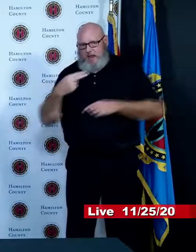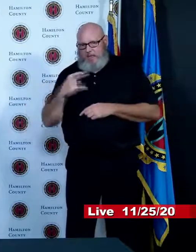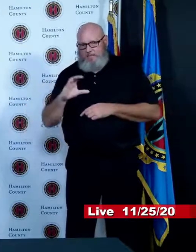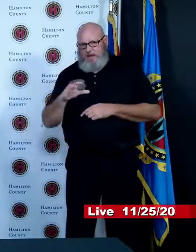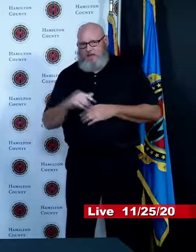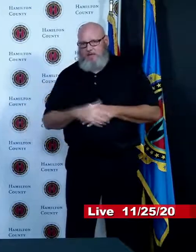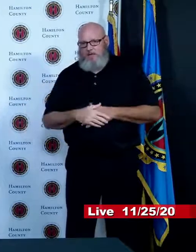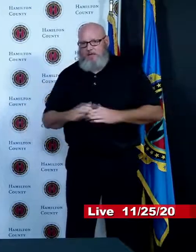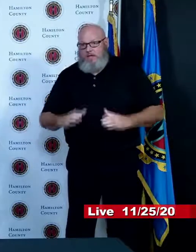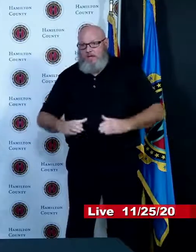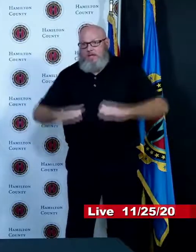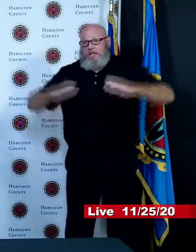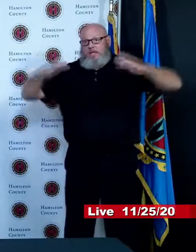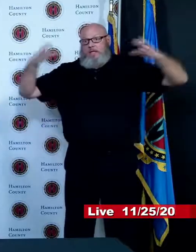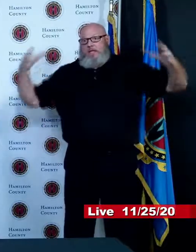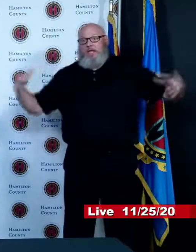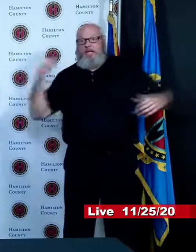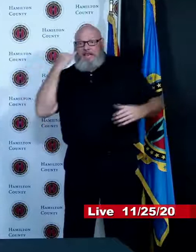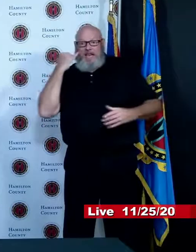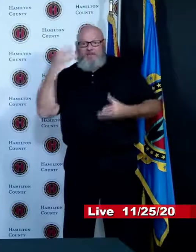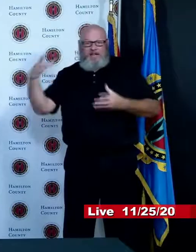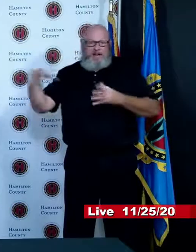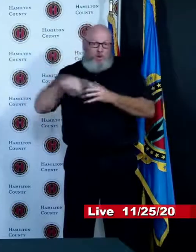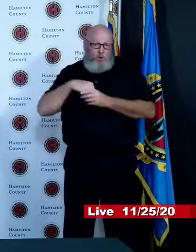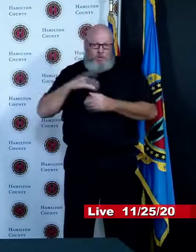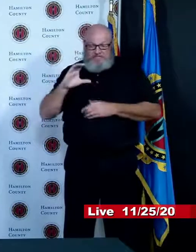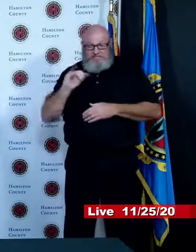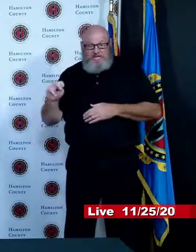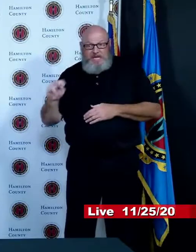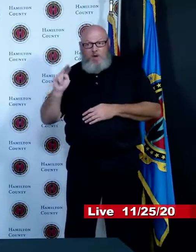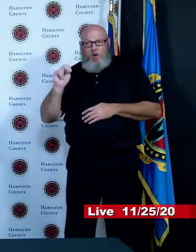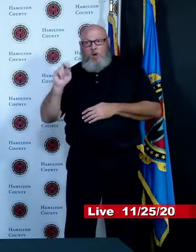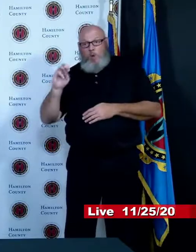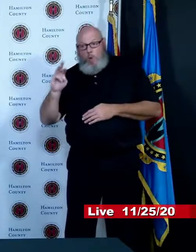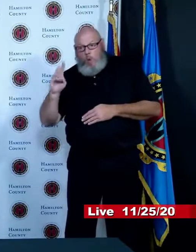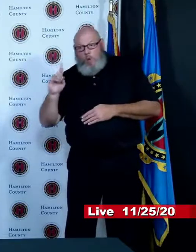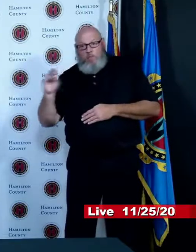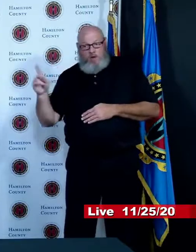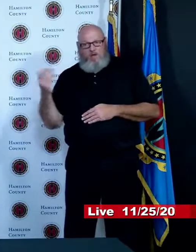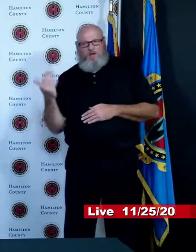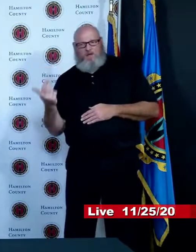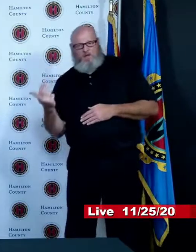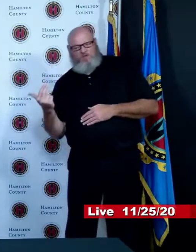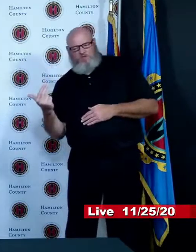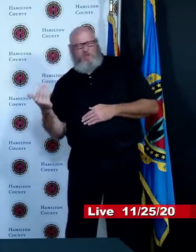I think you know we had this issue recently when Indiana jumped up in the number of